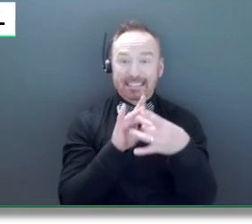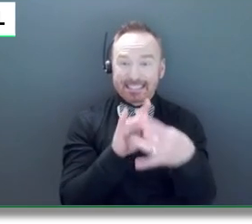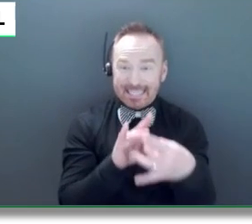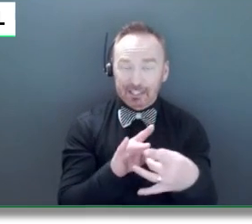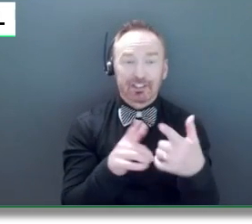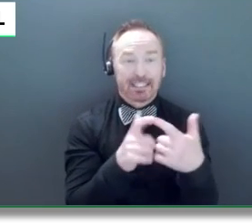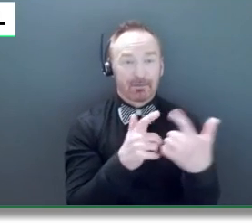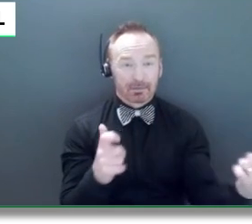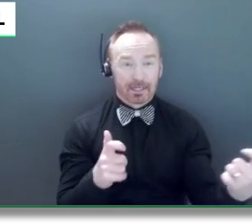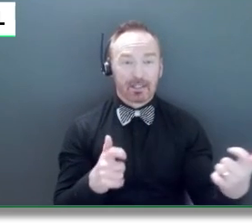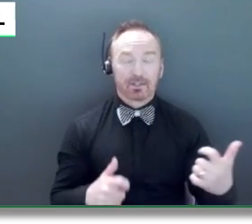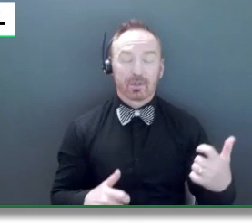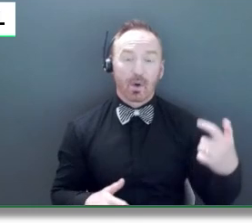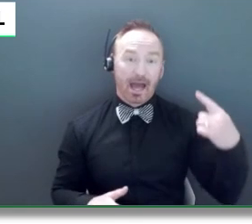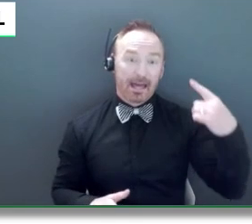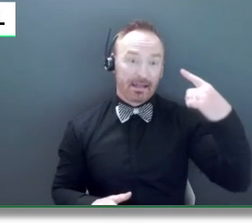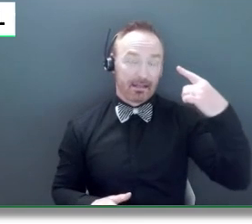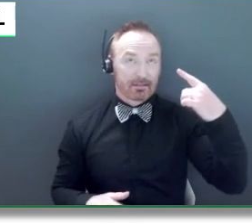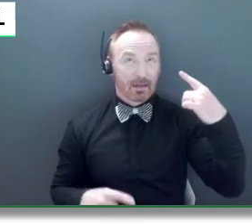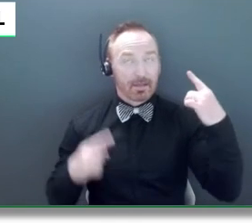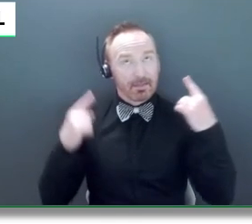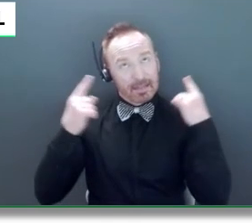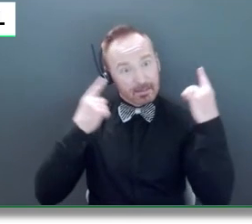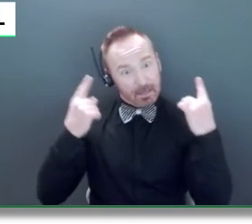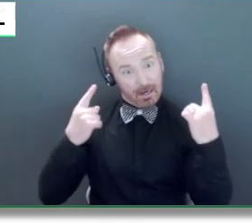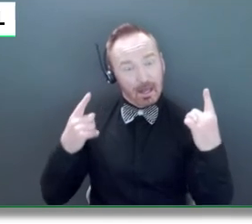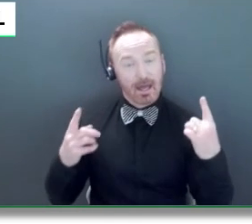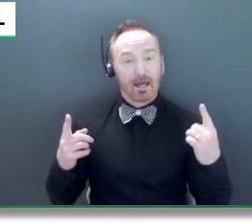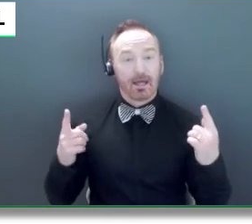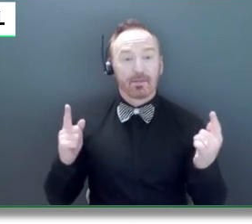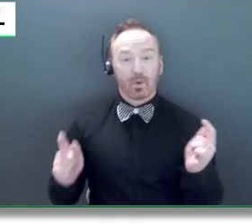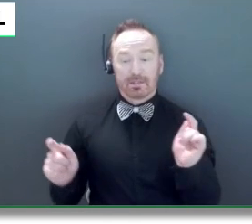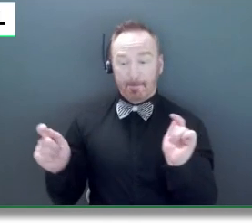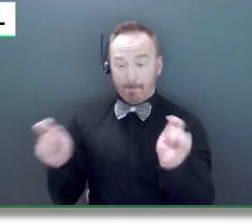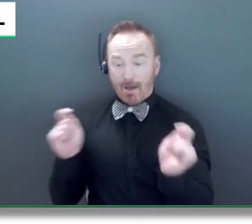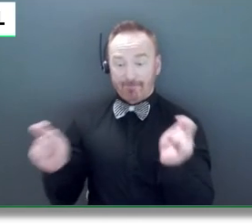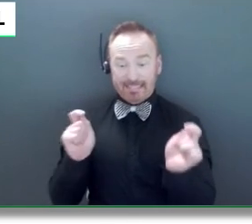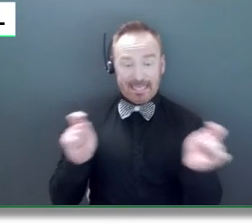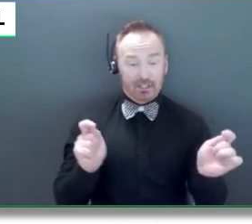broader than just the the modifications to make to the site and how to also